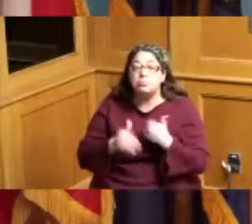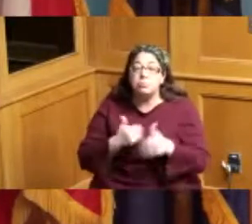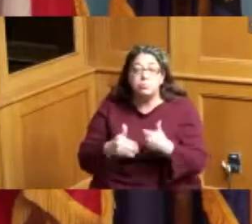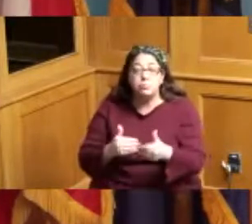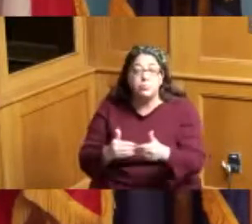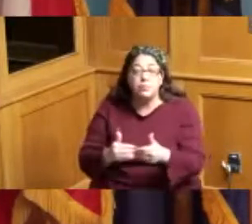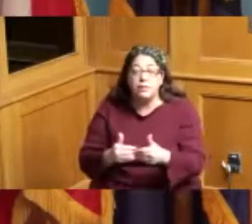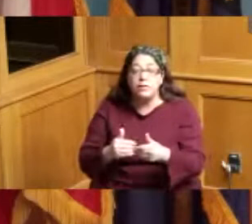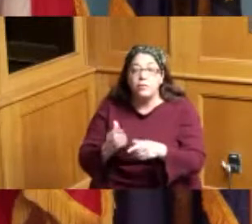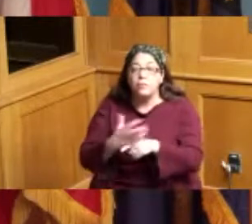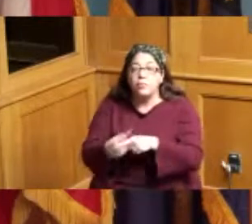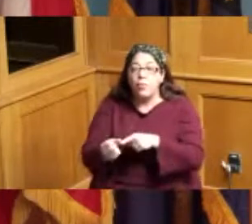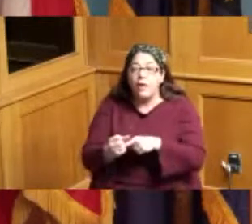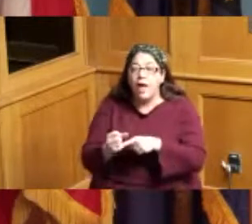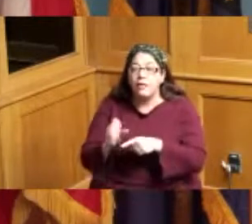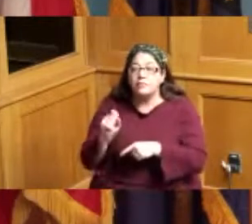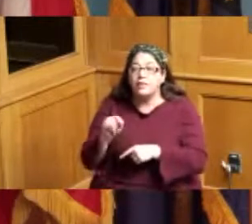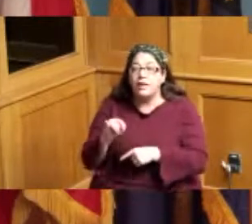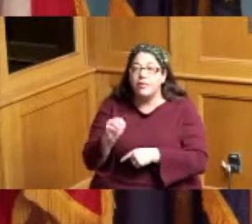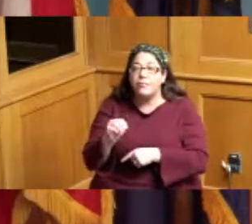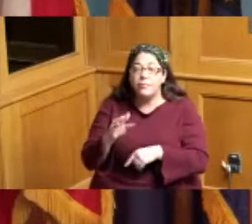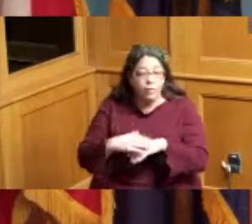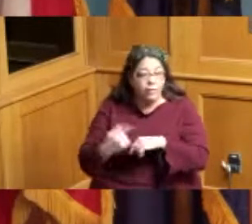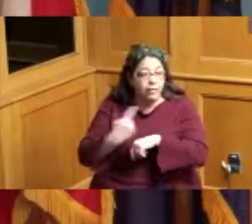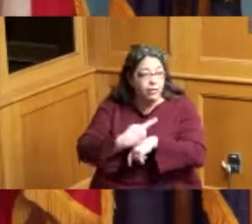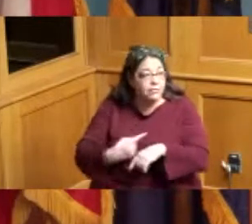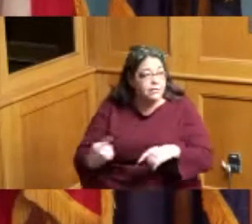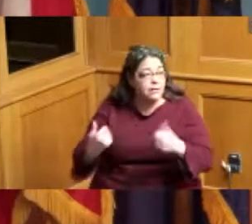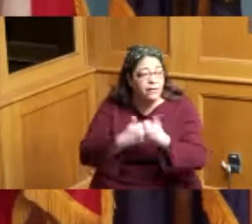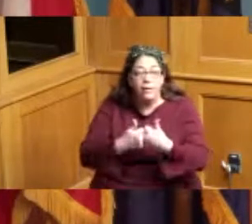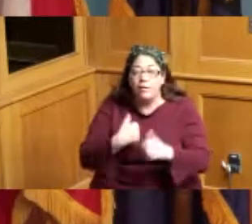sold out our stadium on game days and bars and restaurants were still around